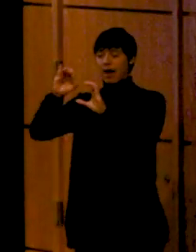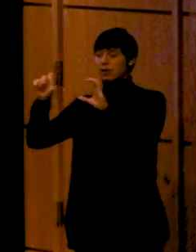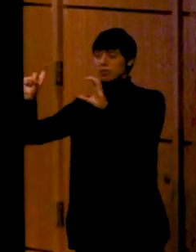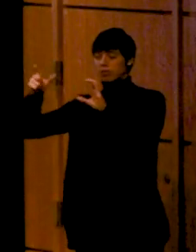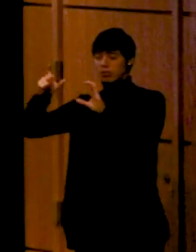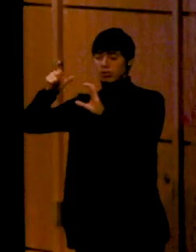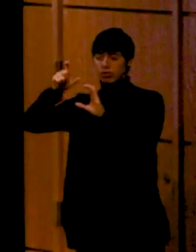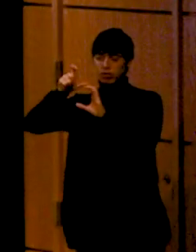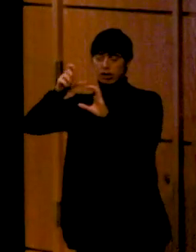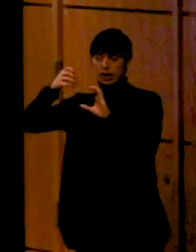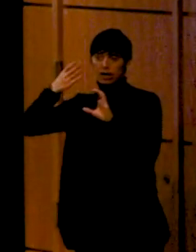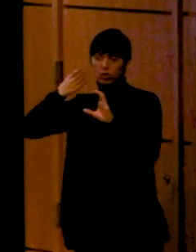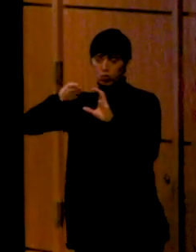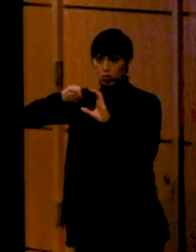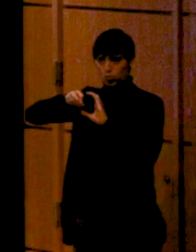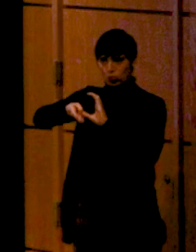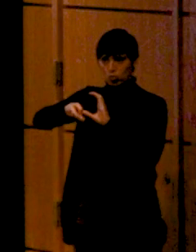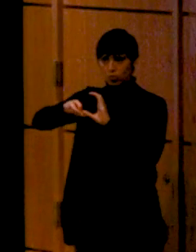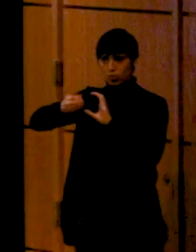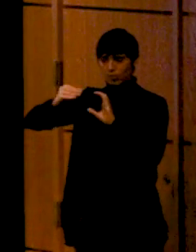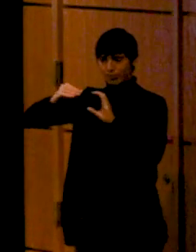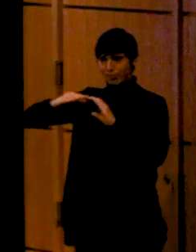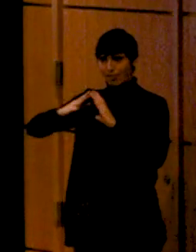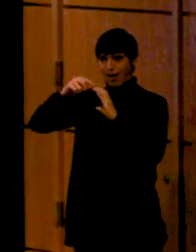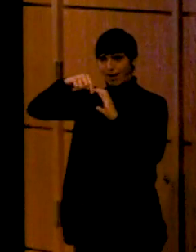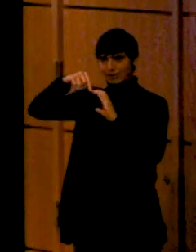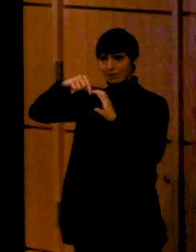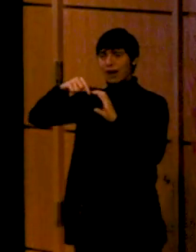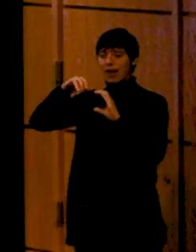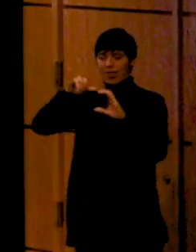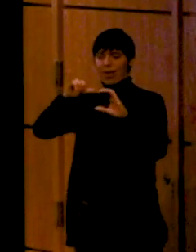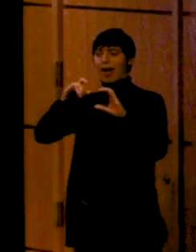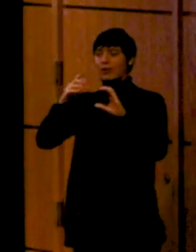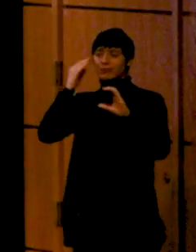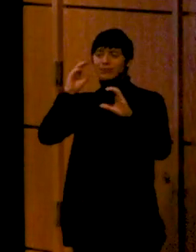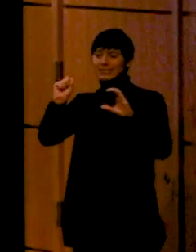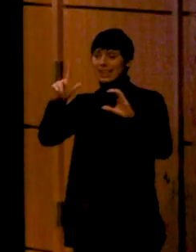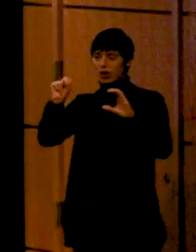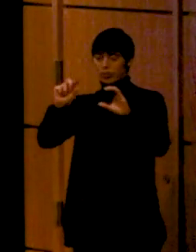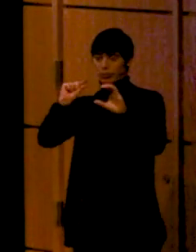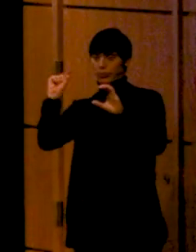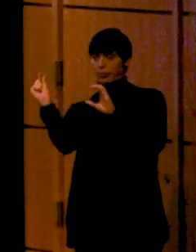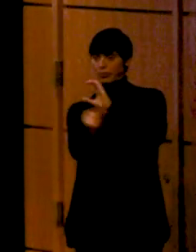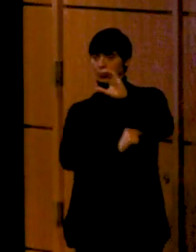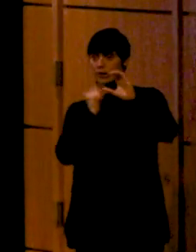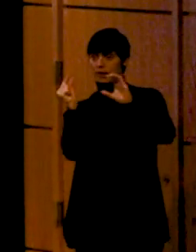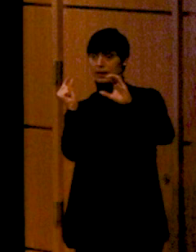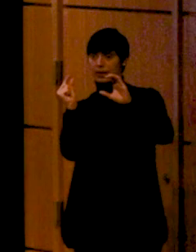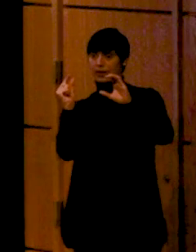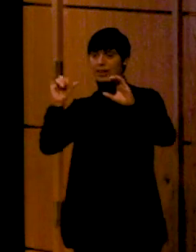We now know that these geysers create one of the rings of Saturn, and they detected